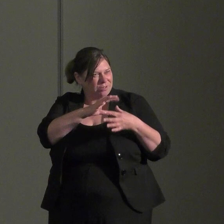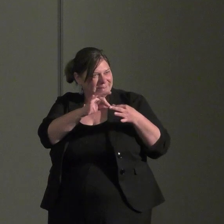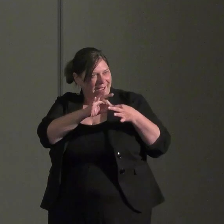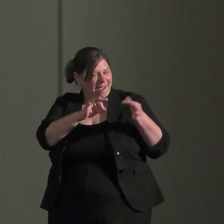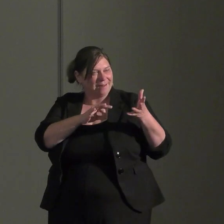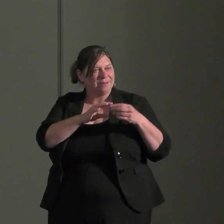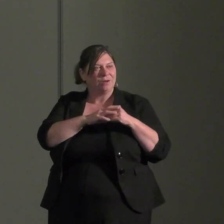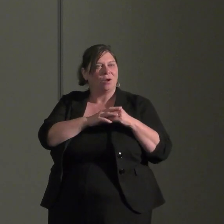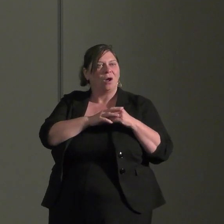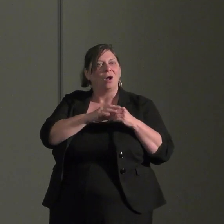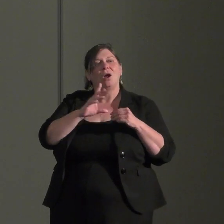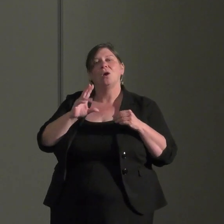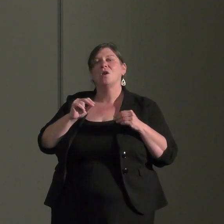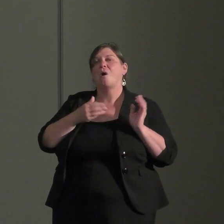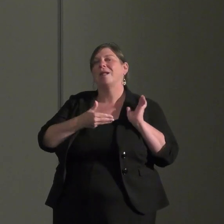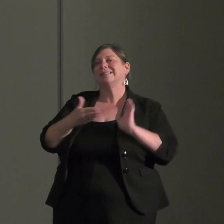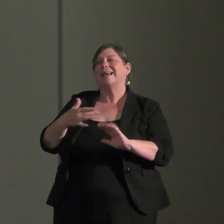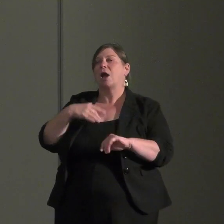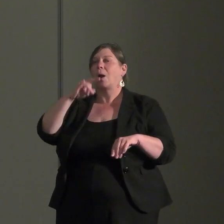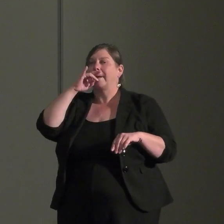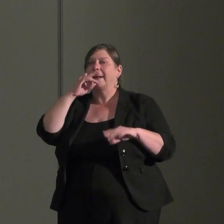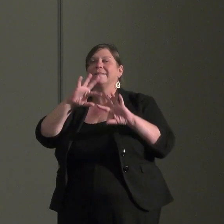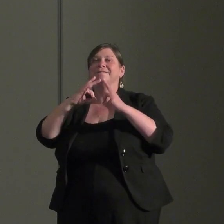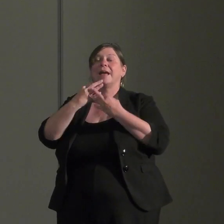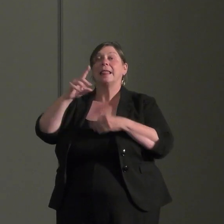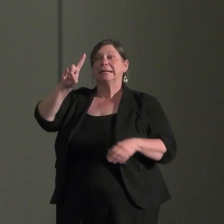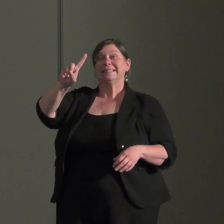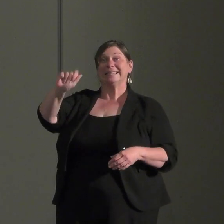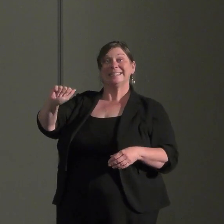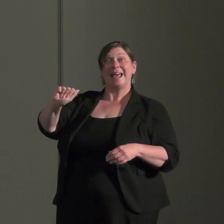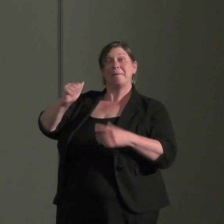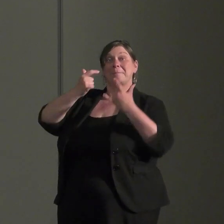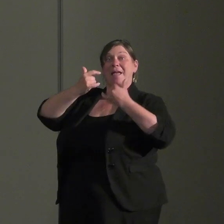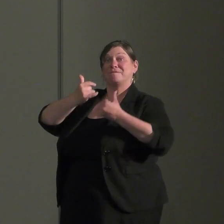let's take our kids to the disability friendly playground.